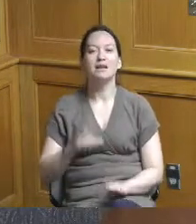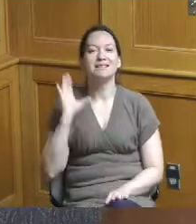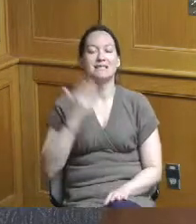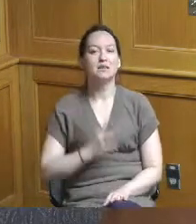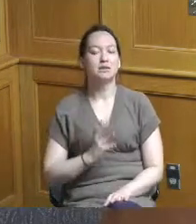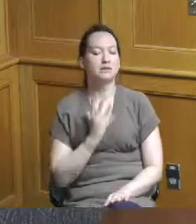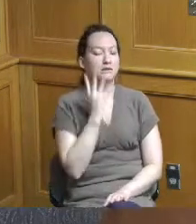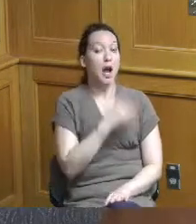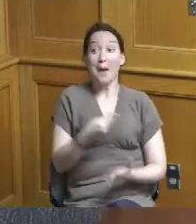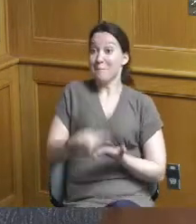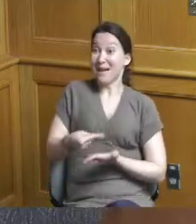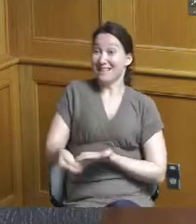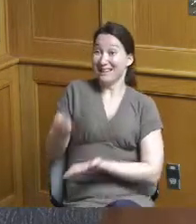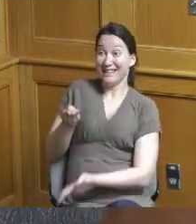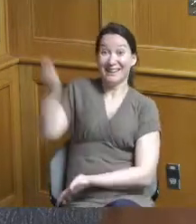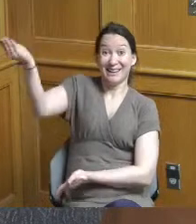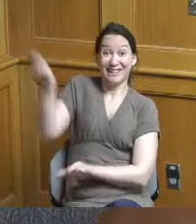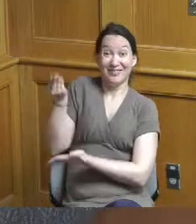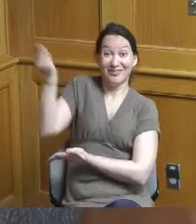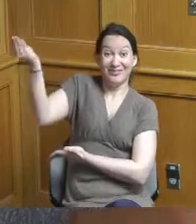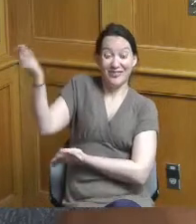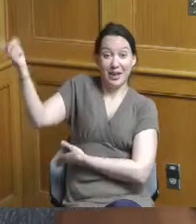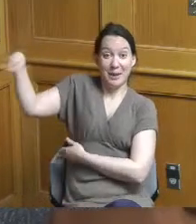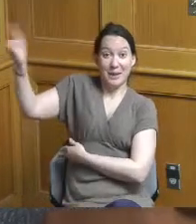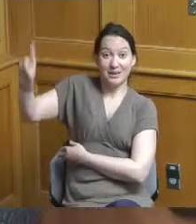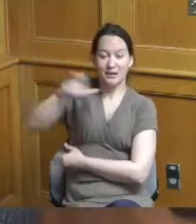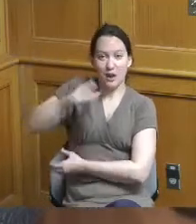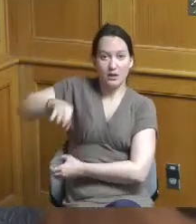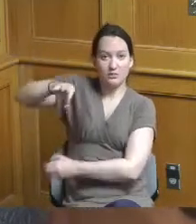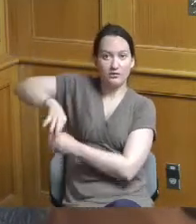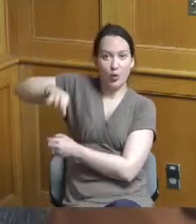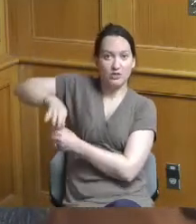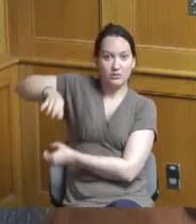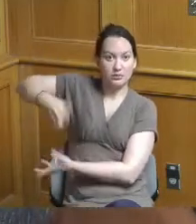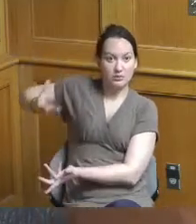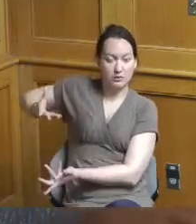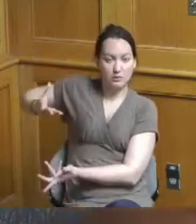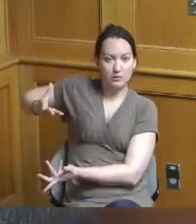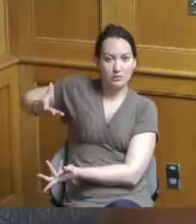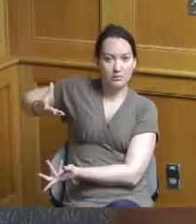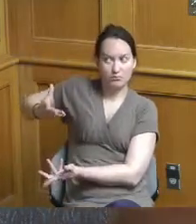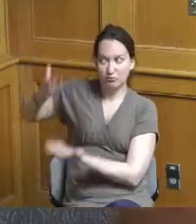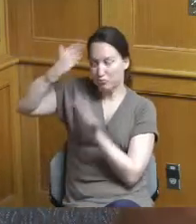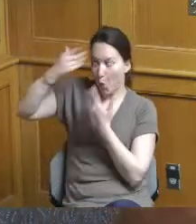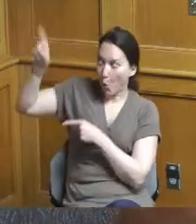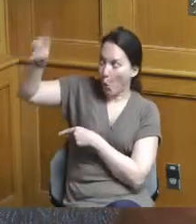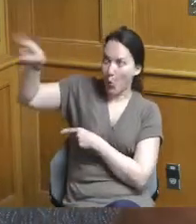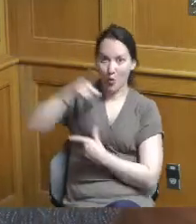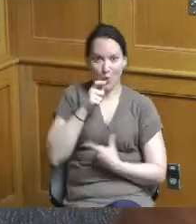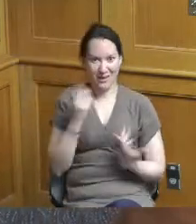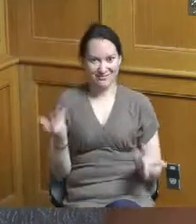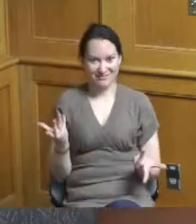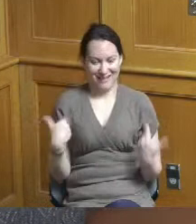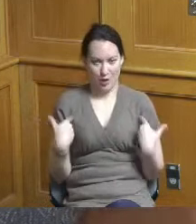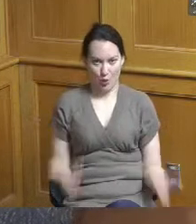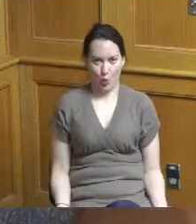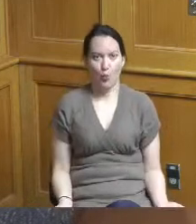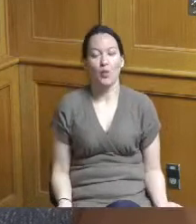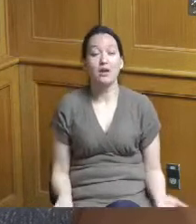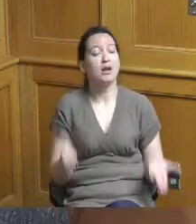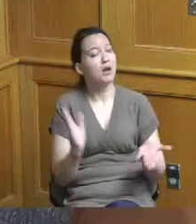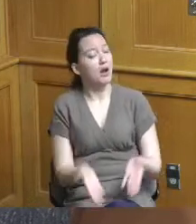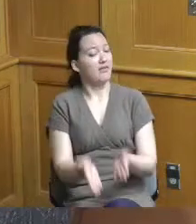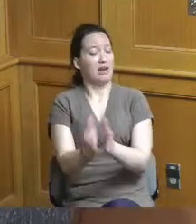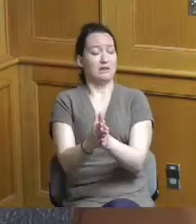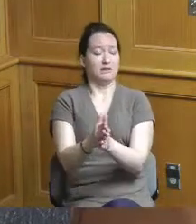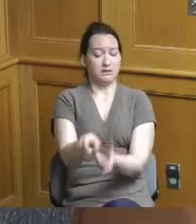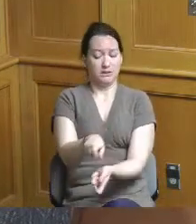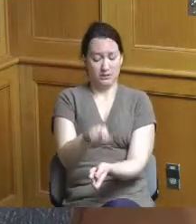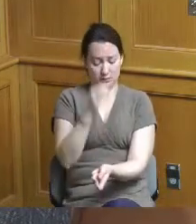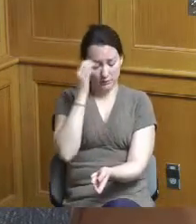give money to these unelected bodies and we don't know who they are I asked for a and I asked for